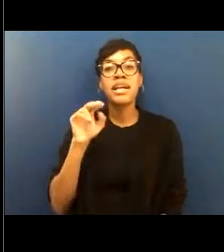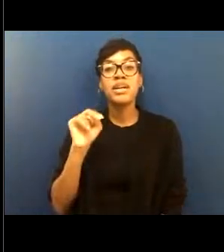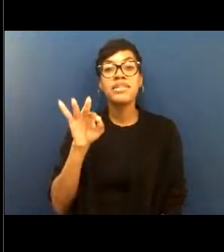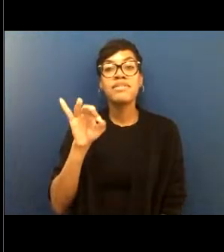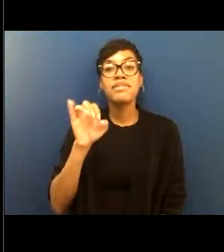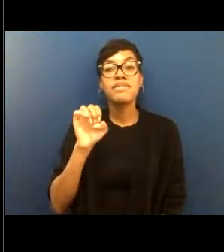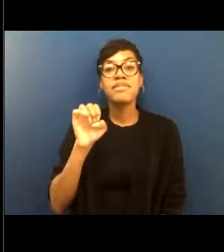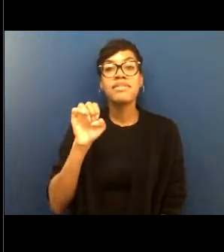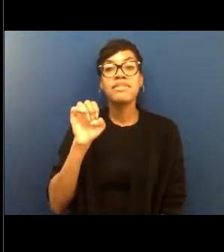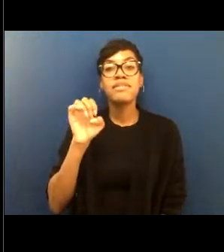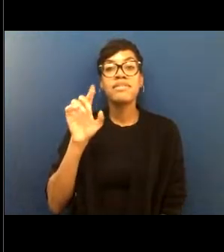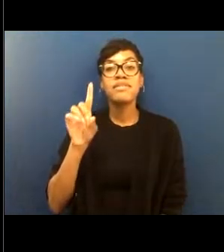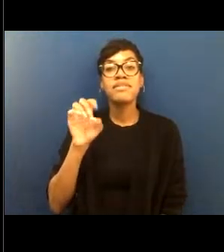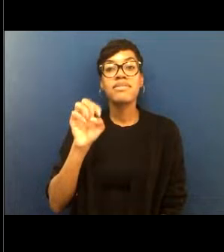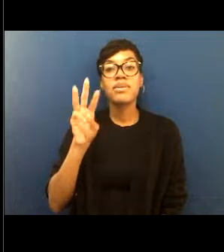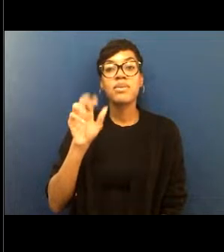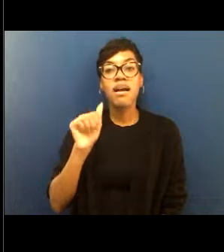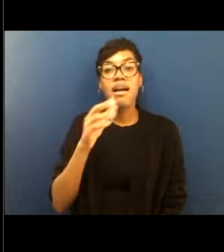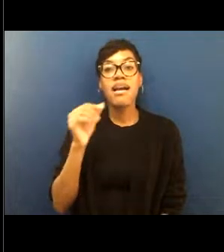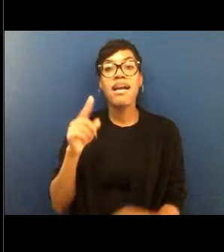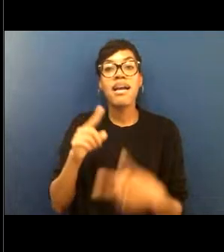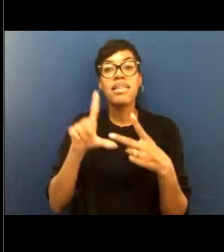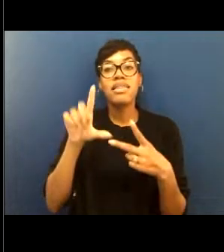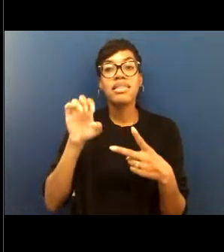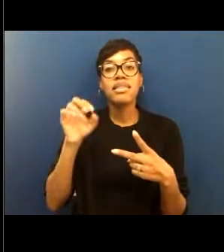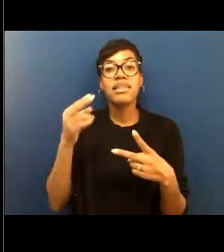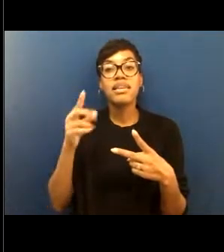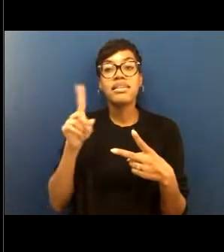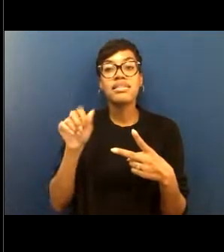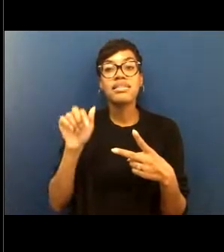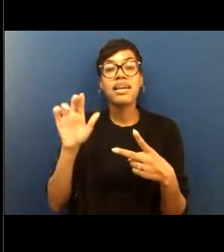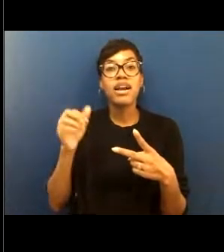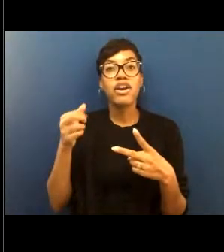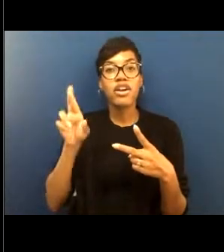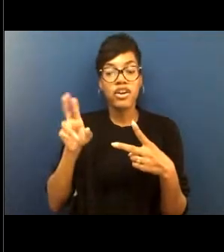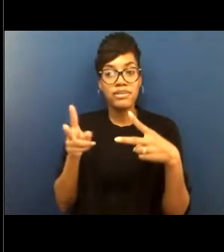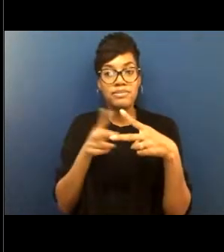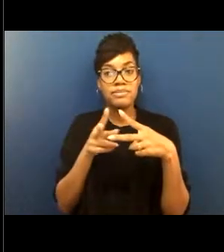Erin and Leah gave a talk on crabs last fall, and the Kodiak Lab also did a lab tour this past spring.